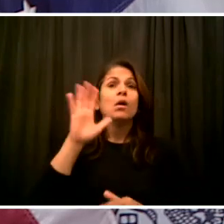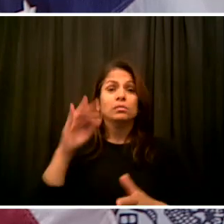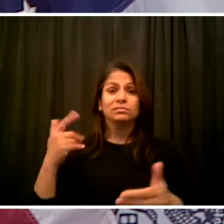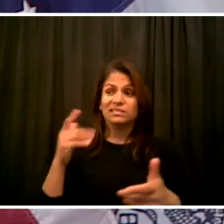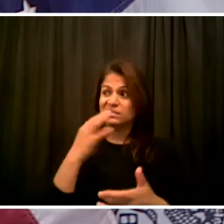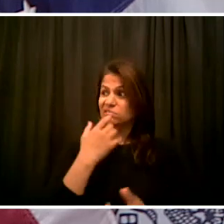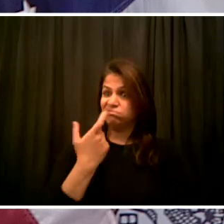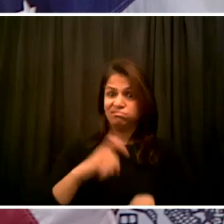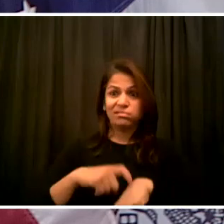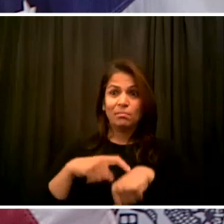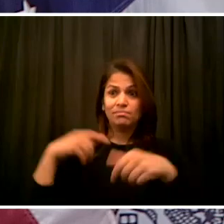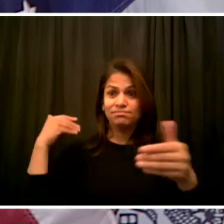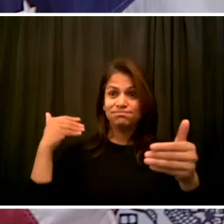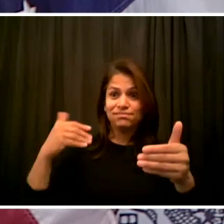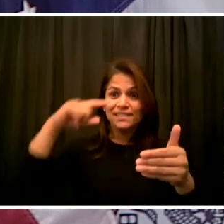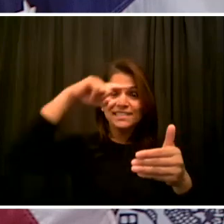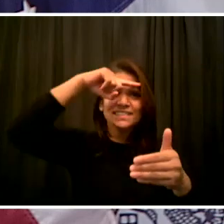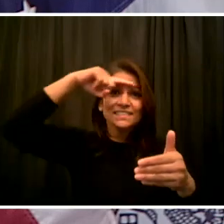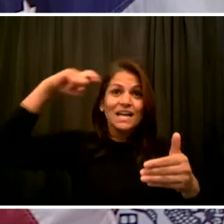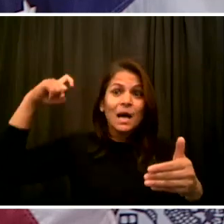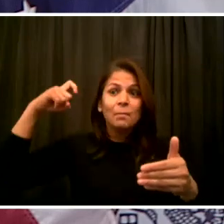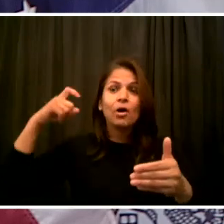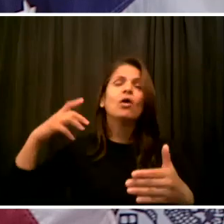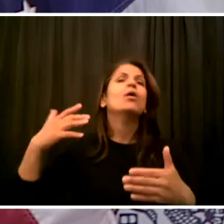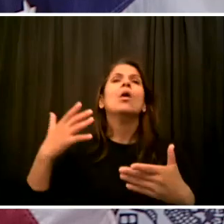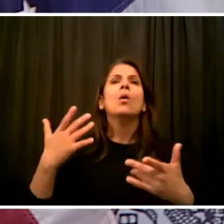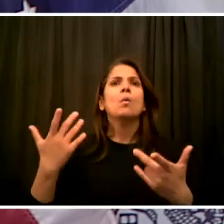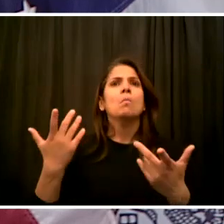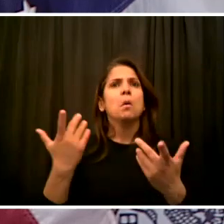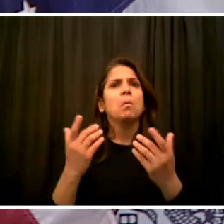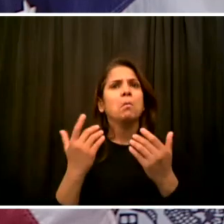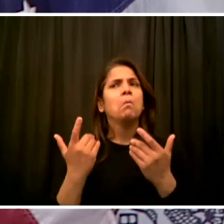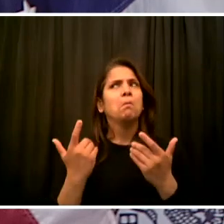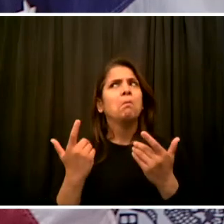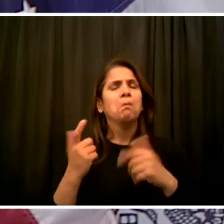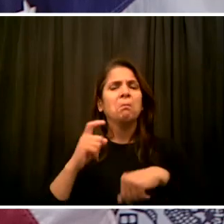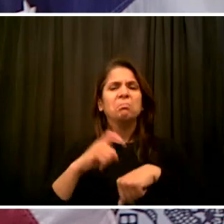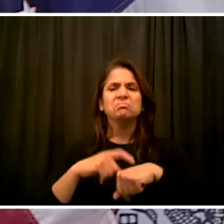ACTIVITY, UNQUESTIONABLY. BUT I DON'T WANT TO DISCOUNT HOW